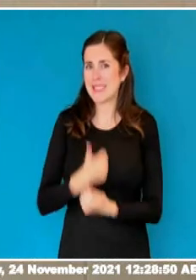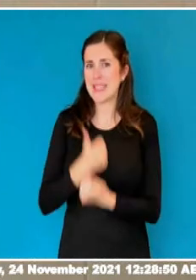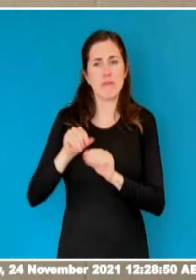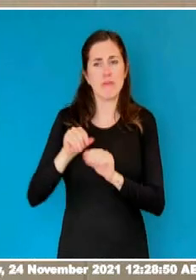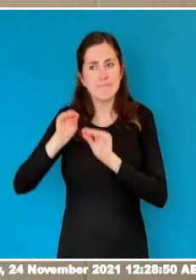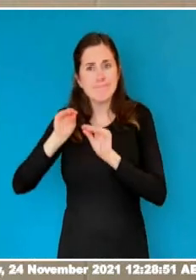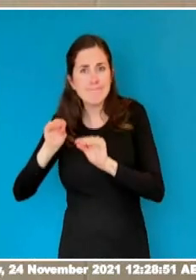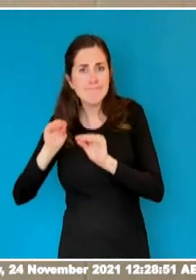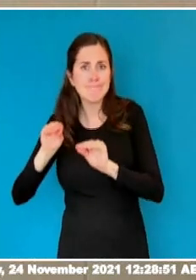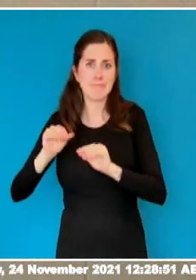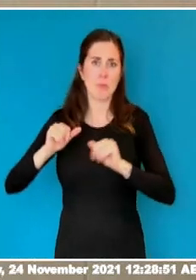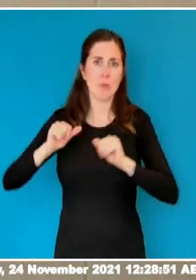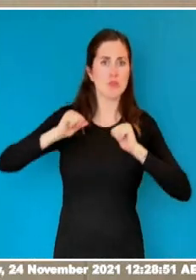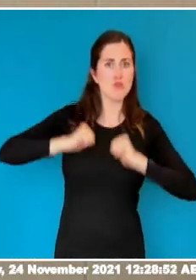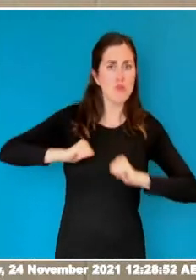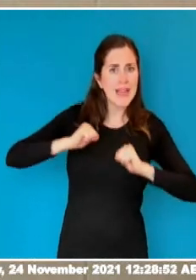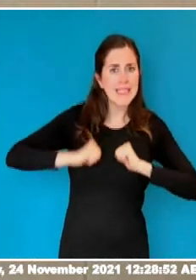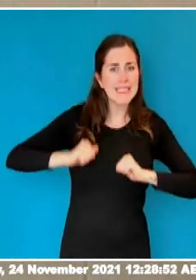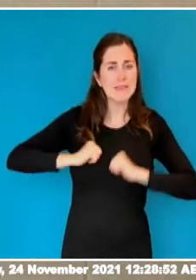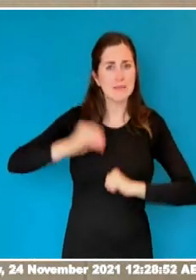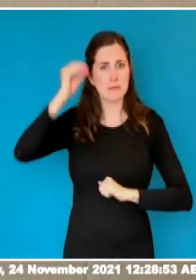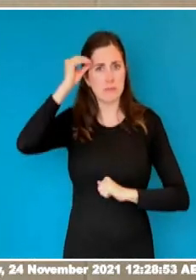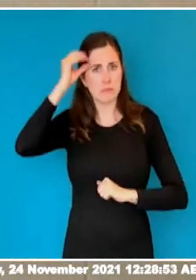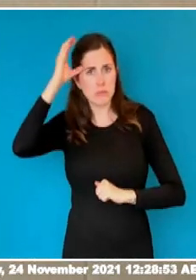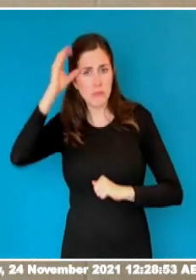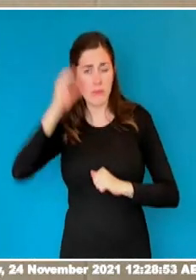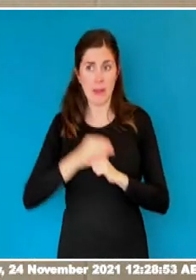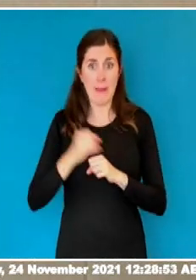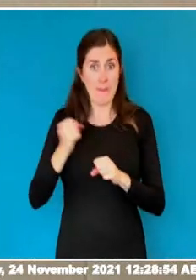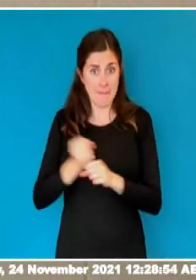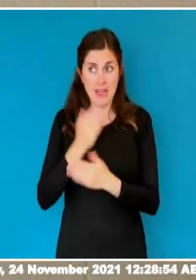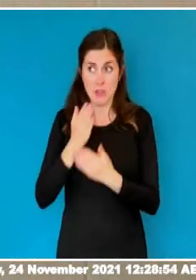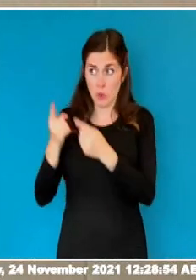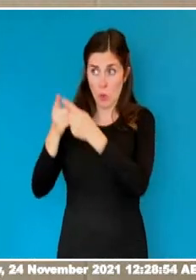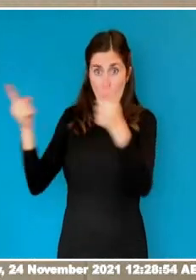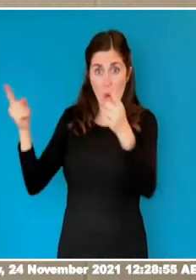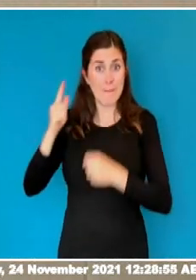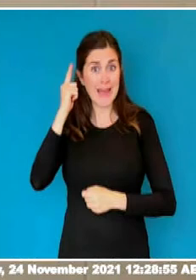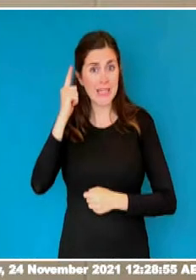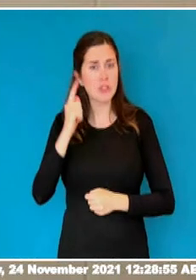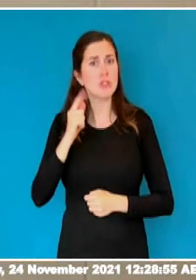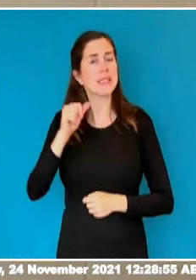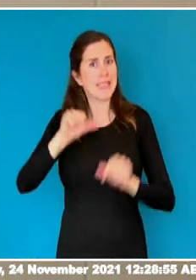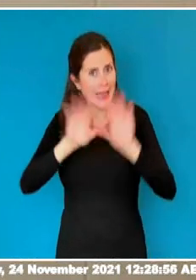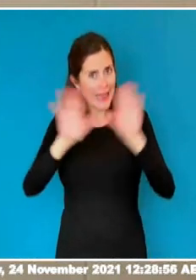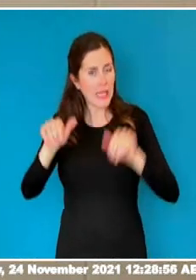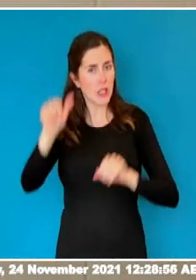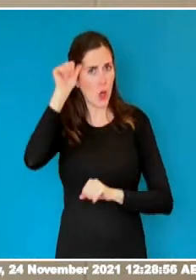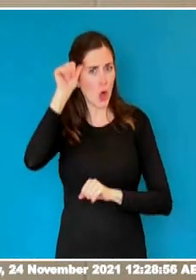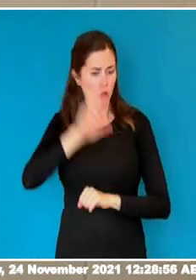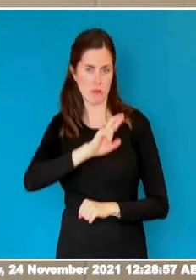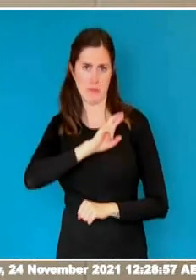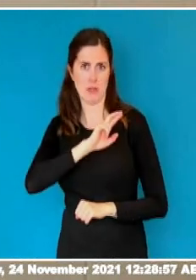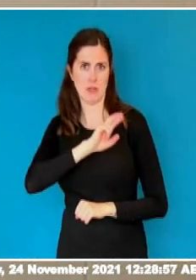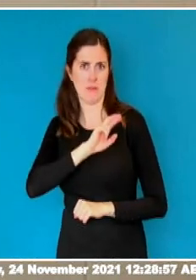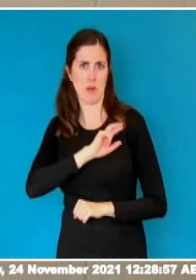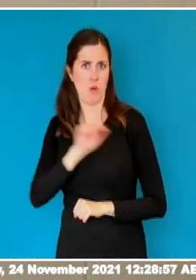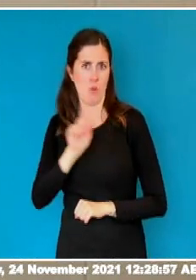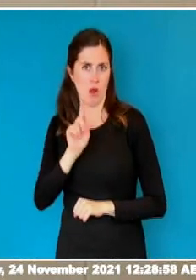setting obligations and being clear about our obligations to consider any request for a workplace adjustment.